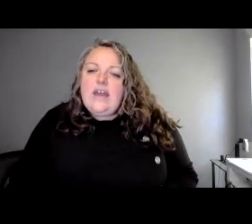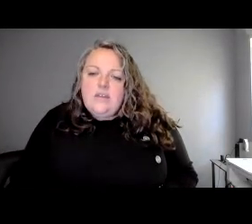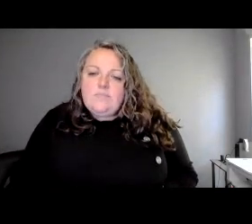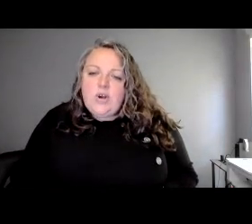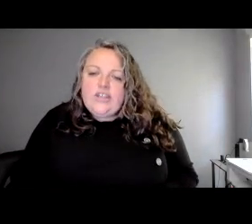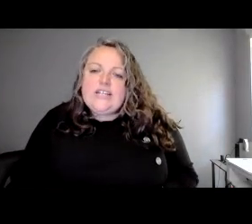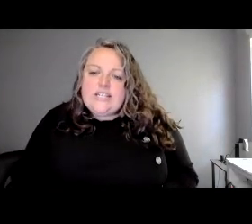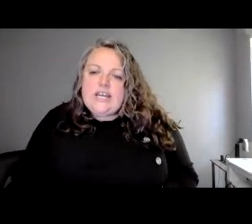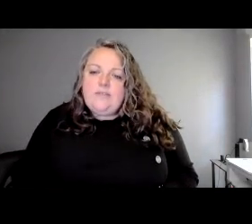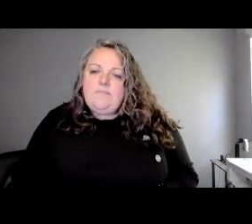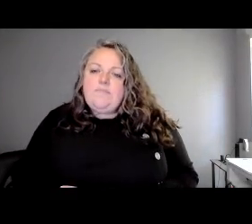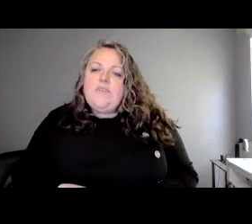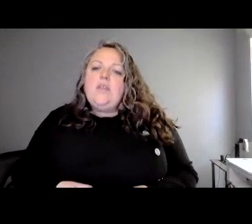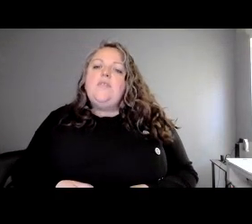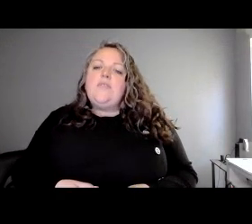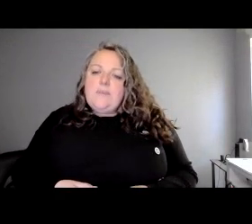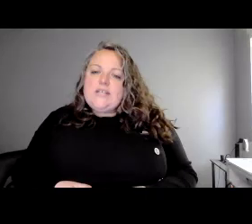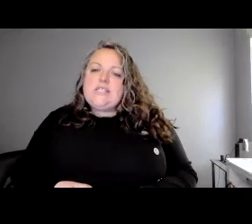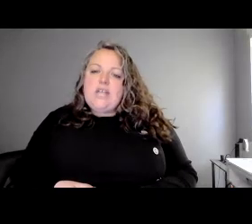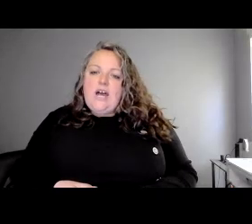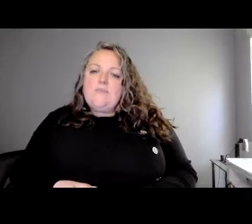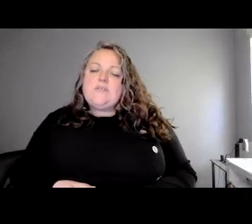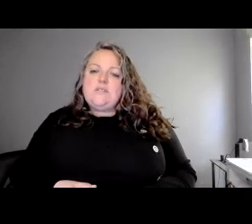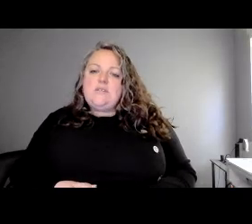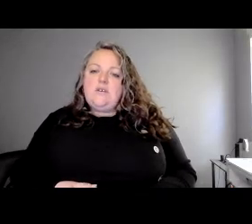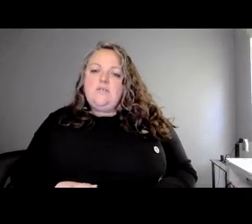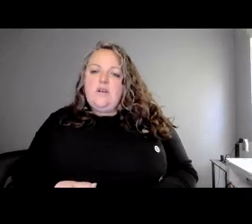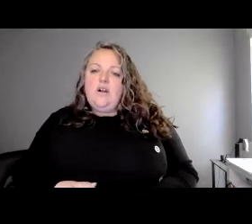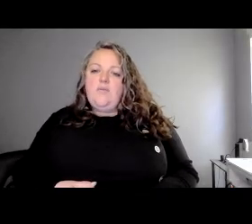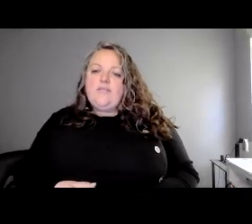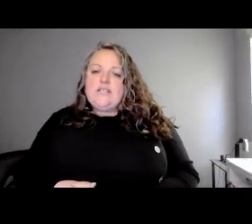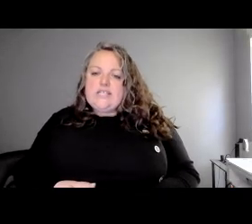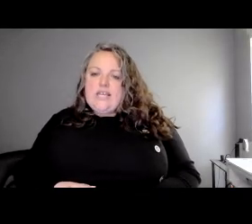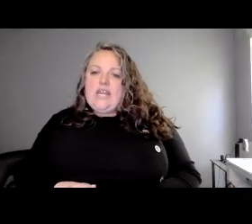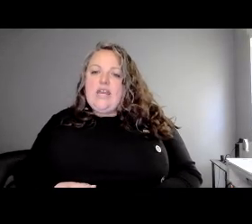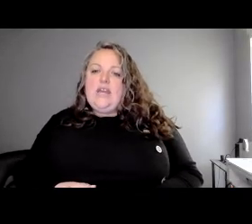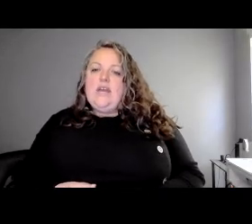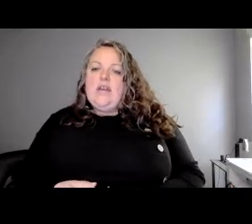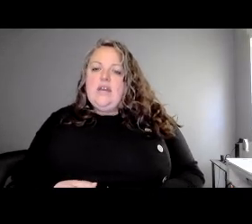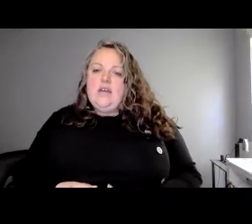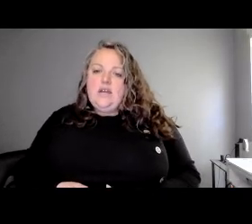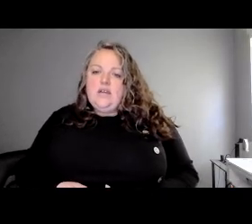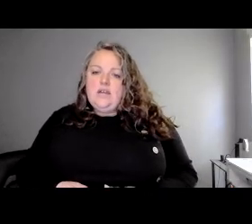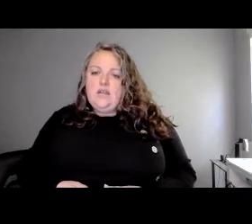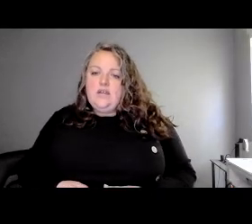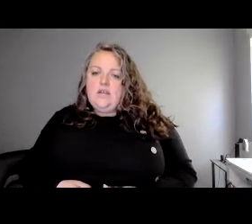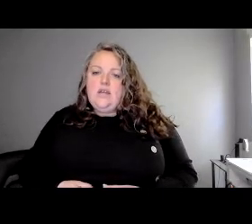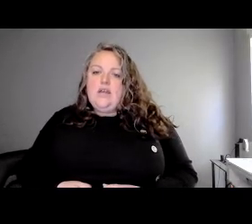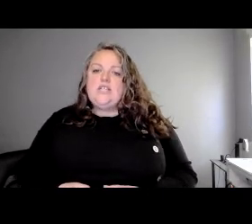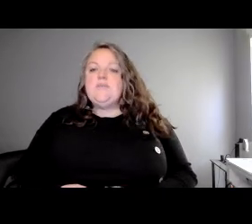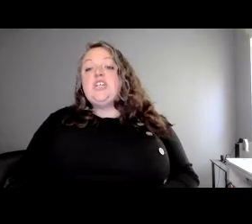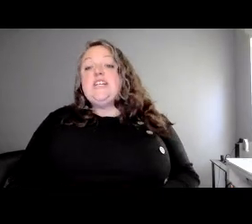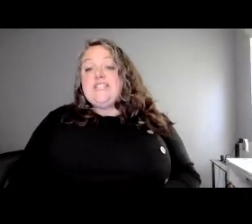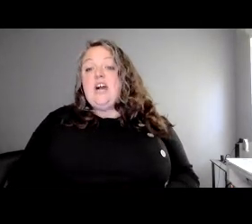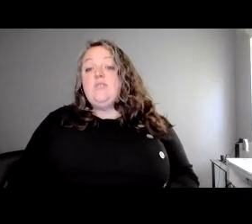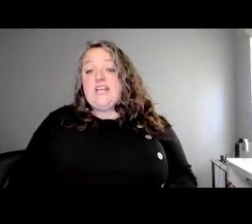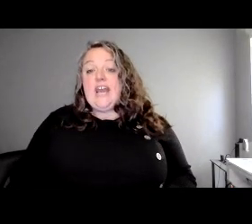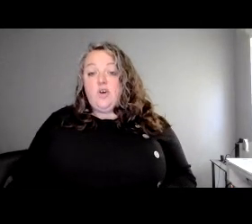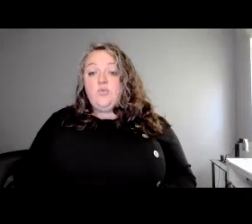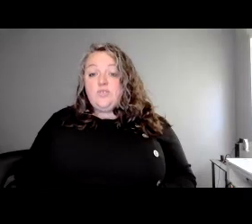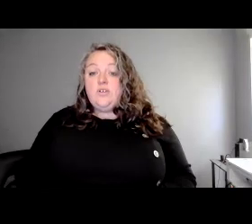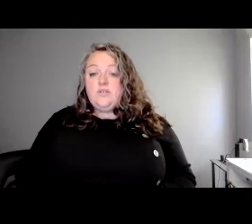Yeah, in Burlington, the bus stops around the city, especially in downtown,